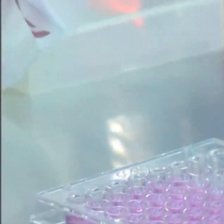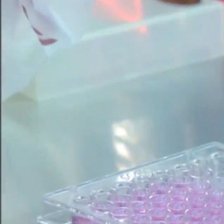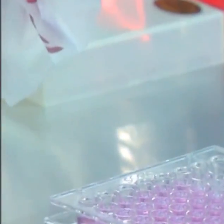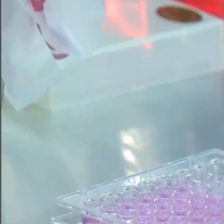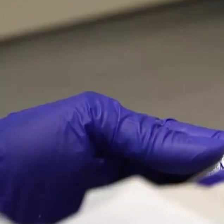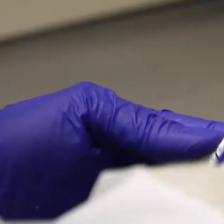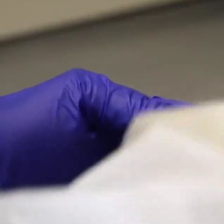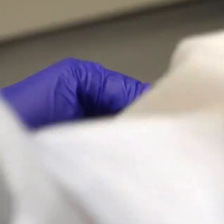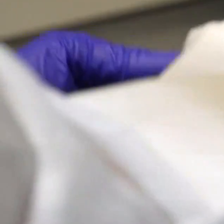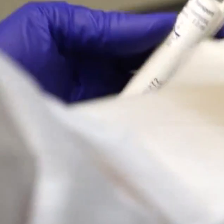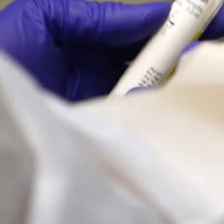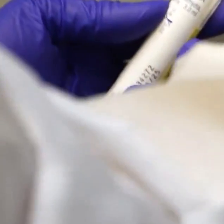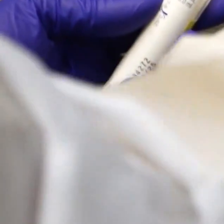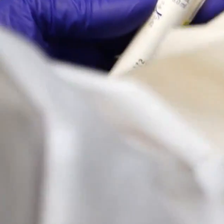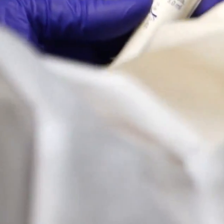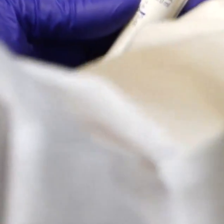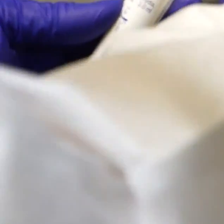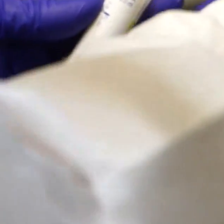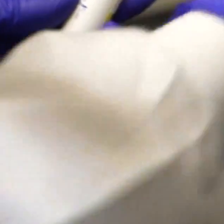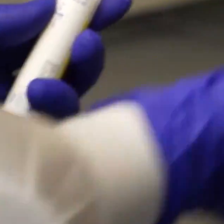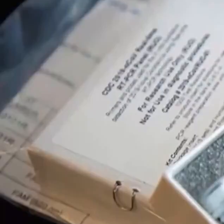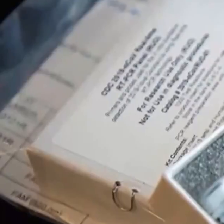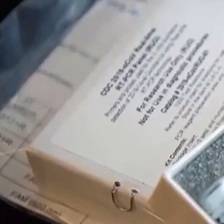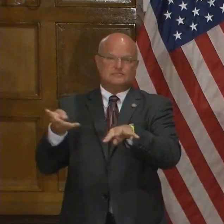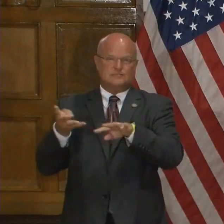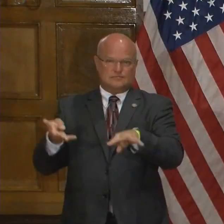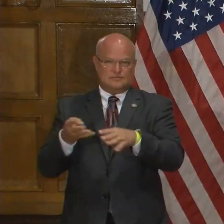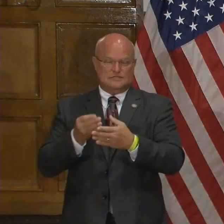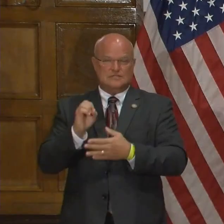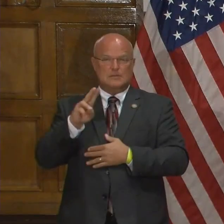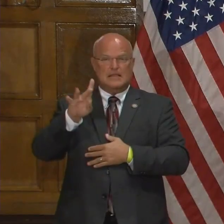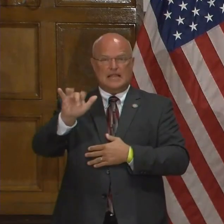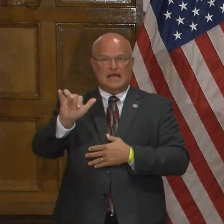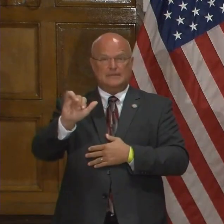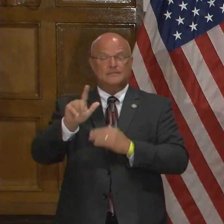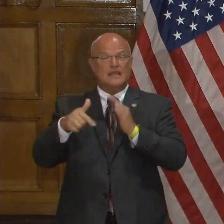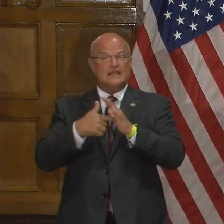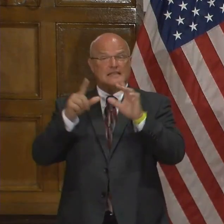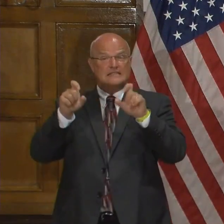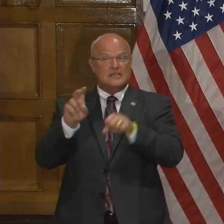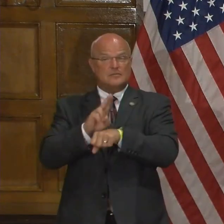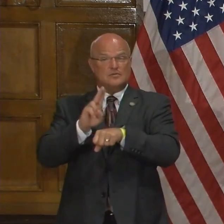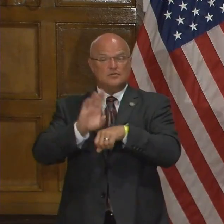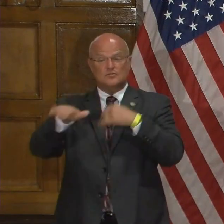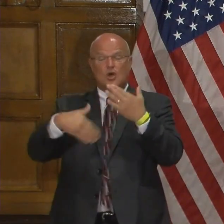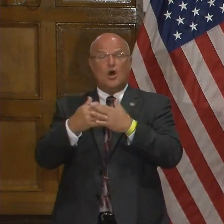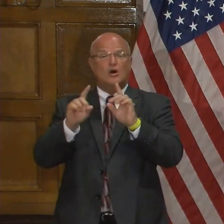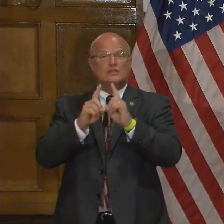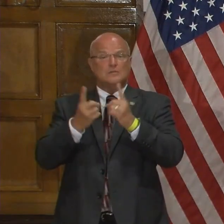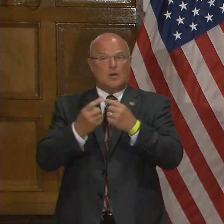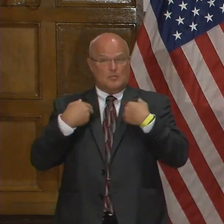TO BE USED ACROSS THE STATE. TO BE USED ACROSS THE STATE. THE TO BE USED ACROSS THE STATE. THE GOVERNOR TO BE USED ACROSS THE STATE. THE GOVERNOR SAYS TO BE USED ACROSS THE STATE. THE GOVERNOR SAYS HE'S TO BE USED ACROSS THE STATE. THE GOVERNOR SAYS HE'S HOPEFUL THE GOVERNOR SAYS HE'S HOPEFUL THE GOVERNOR SAYS HE'S HOPEFUL A THE GOVERNOR SAYS HE'S HOPEFUL A QUICK THE GOVERNOR SAYS HE'S HOPEFUL A QUICK TURNAROUND THE GOVERNOR SAYS HE'S HOPEFUL A QUICK TURNAROUND ON THE GOVERNOR SAYS HE'S HOPEFUL A QUICK TURNAROUND ON GETTING A QUICK TURNAROUND ON GETTING A QUICK TURNAROUND ON GETTING RESULTS A QUICK TURNAROUND ON GETTING RESULTS WILL A QUICK TURNAROUND ON GETTING RESULTS WILL HELP A QUICK TURNAROUND ON GETTING RESULTS WILL HELP IDENTIFY RESULTS WILL HELP IDENTIFY RESULTS WILL HELP IDENTIFY ASYMPTOMATIC RESULTS WILL HELP IDENTIFY ASYMPTOMATIC SPREADERS. ASYMPTOMATIC SPREADERS. ASYMPTOMATIC SPREADERS. >>